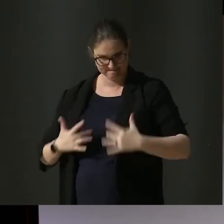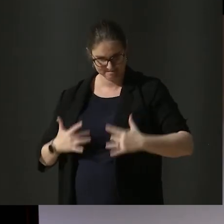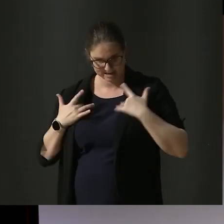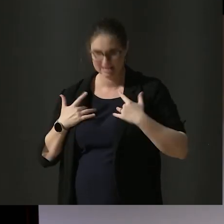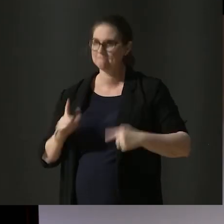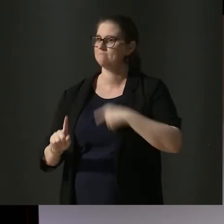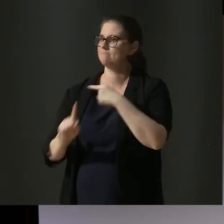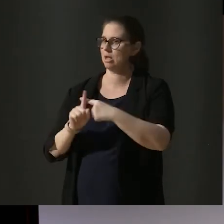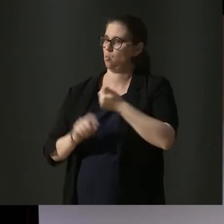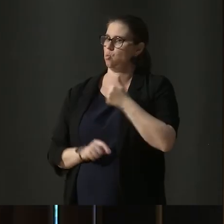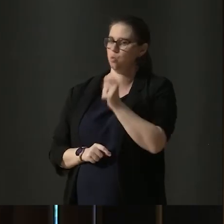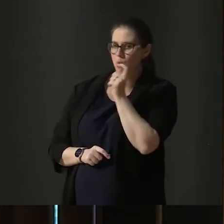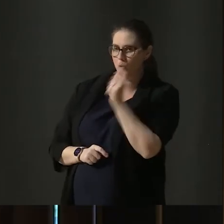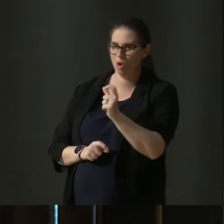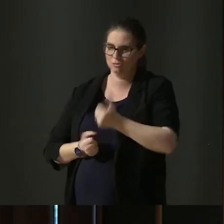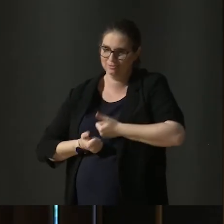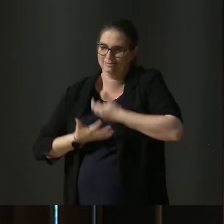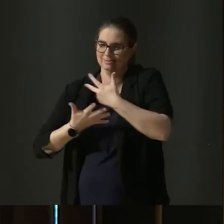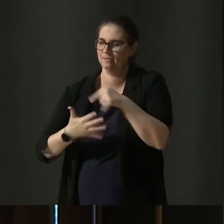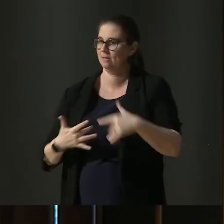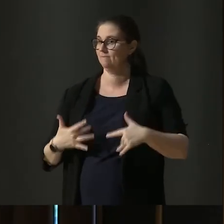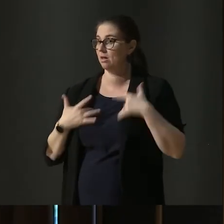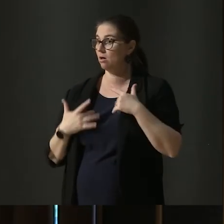Because when feelings are more regulators,